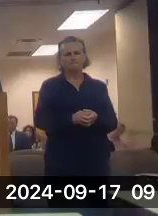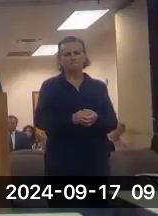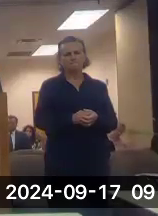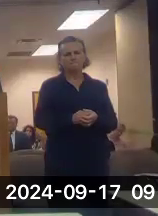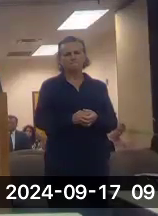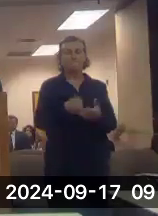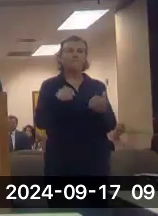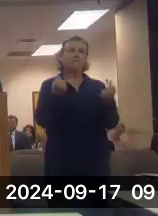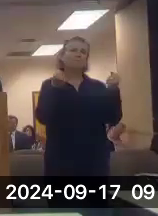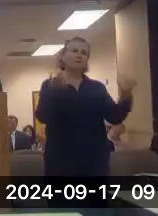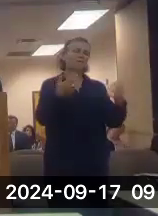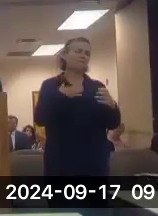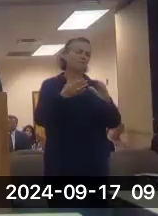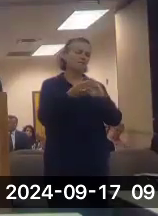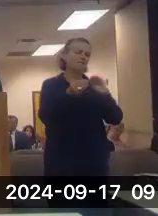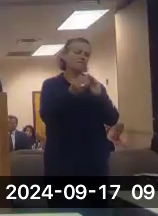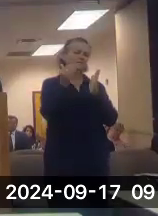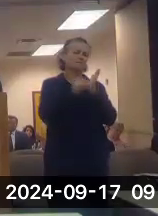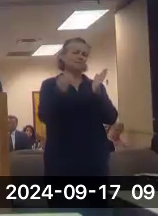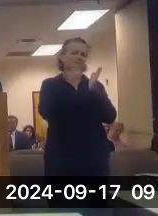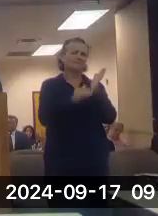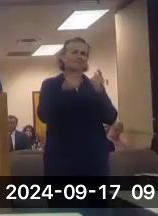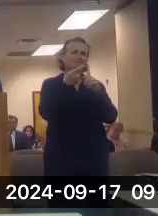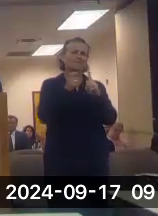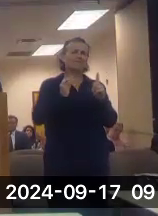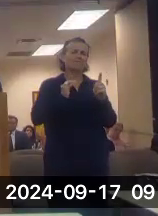Reginald Parson: Many of my comments, I think, are reiterations on the original rule